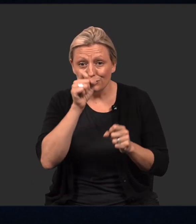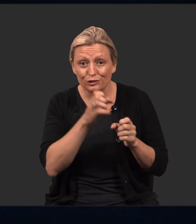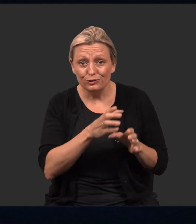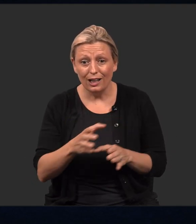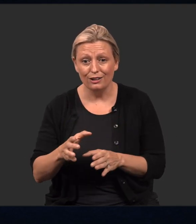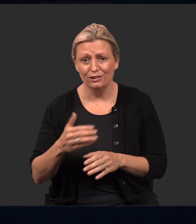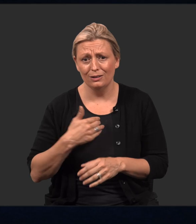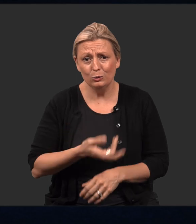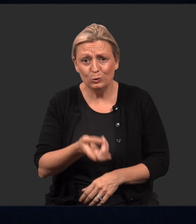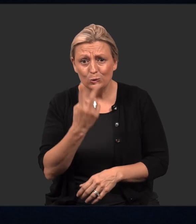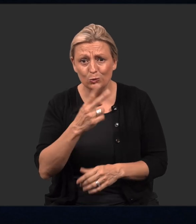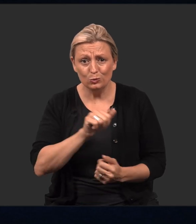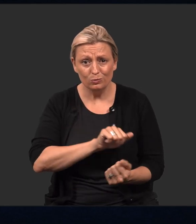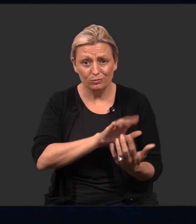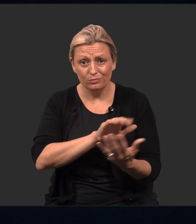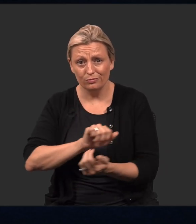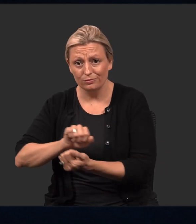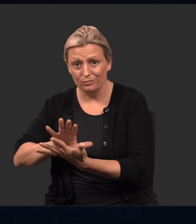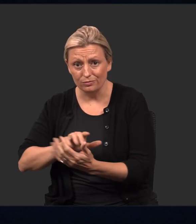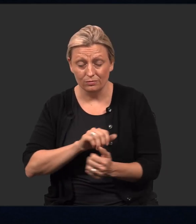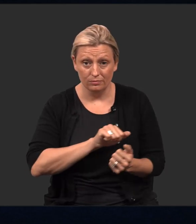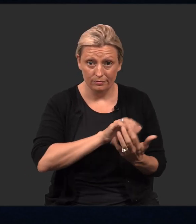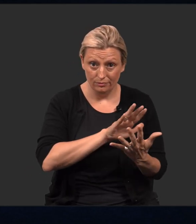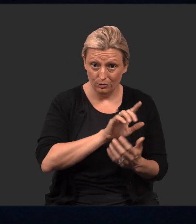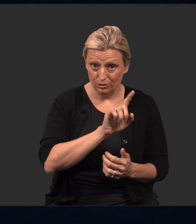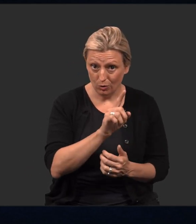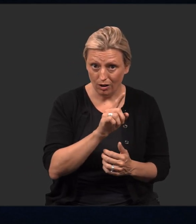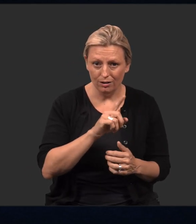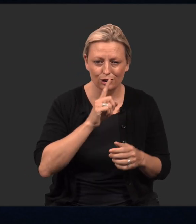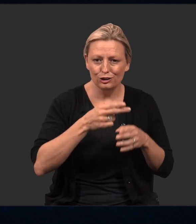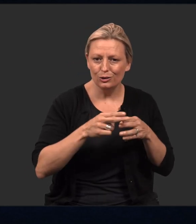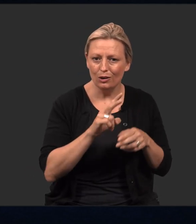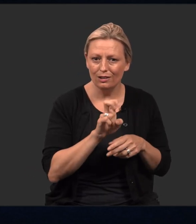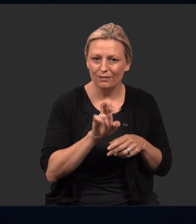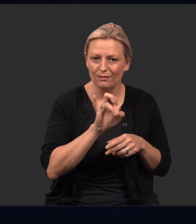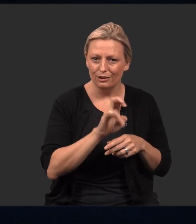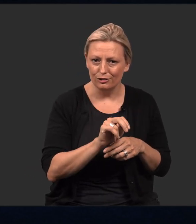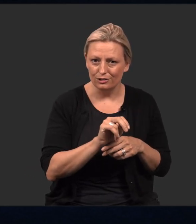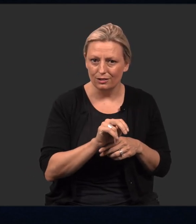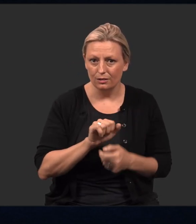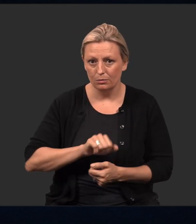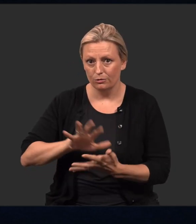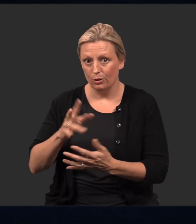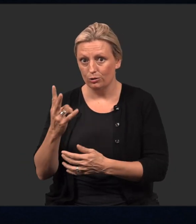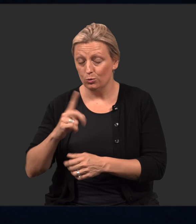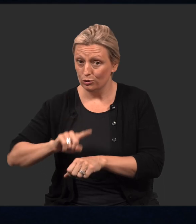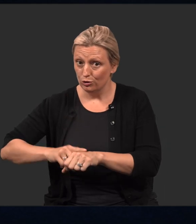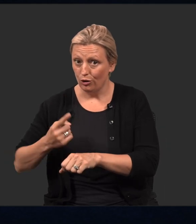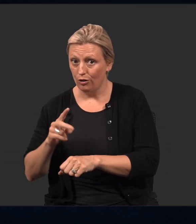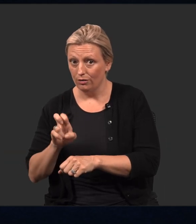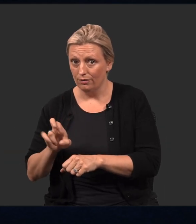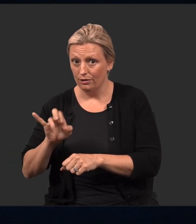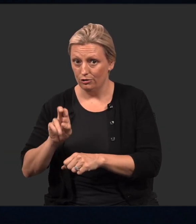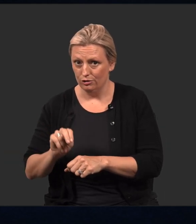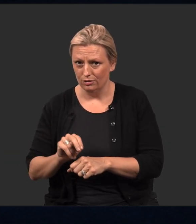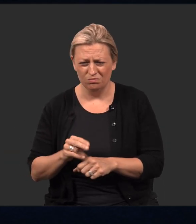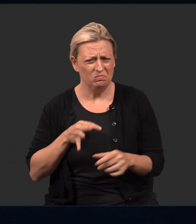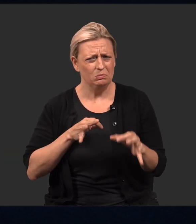I have two strategies I will demonstrate today: one is the short version, and the other is the long version.